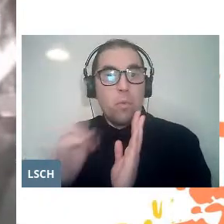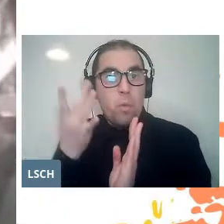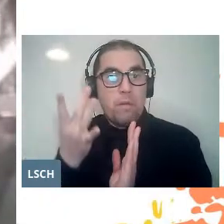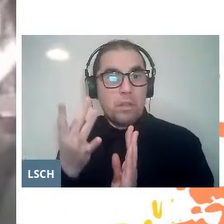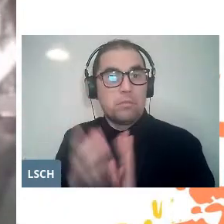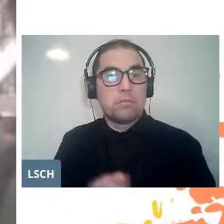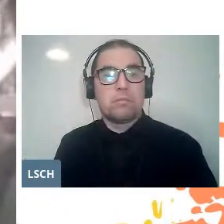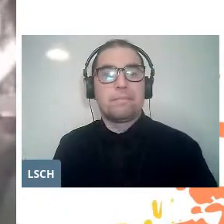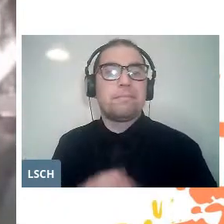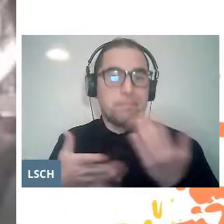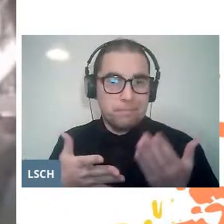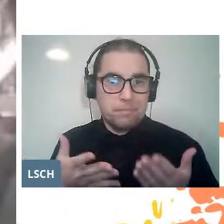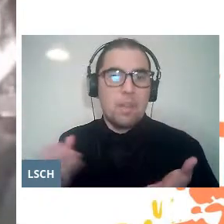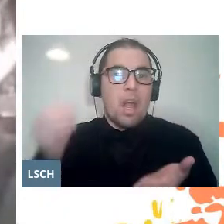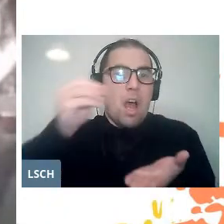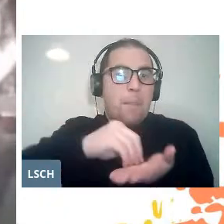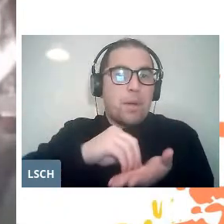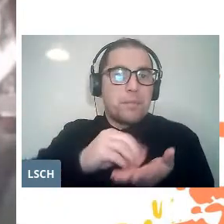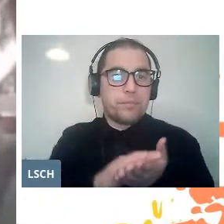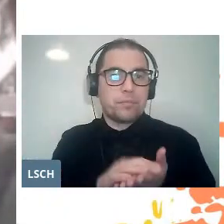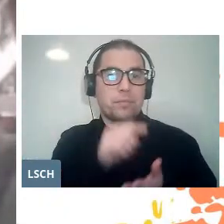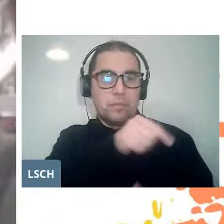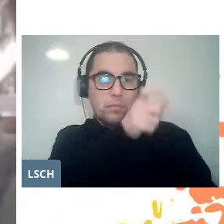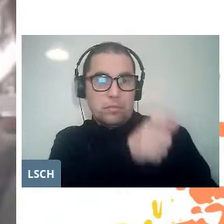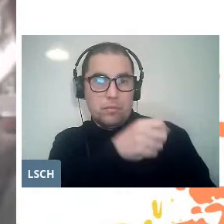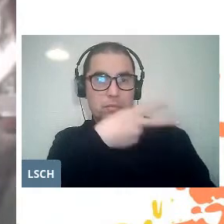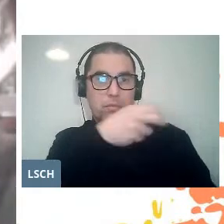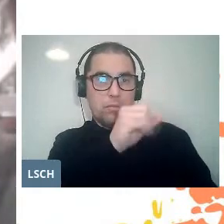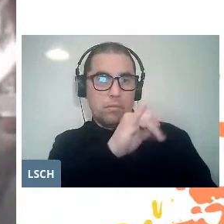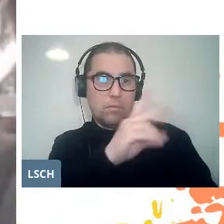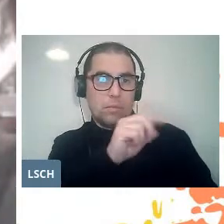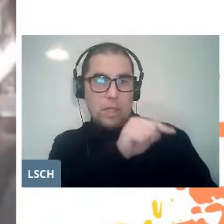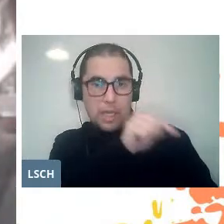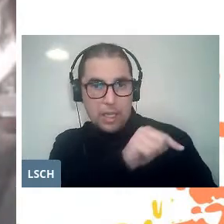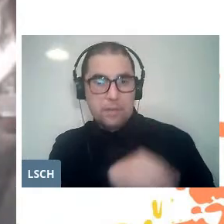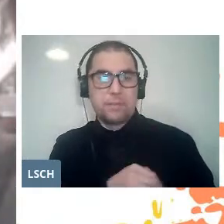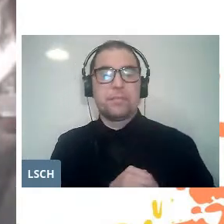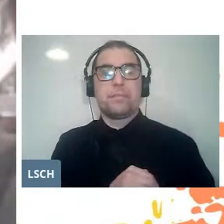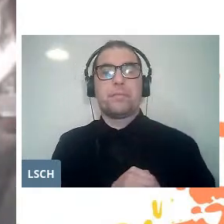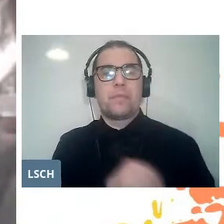This contribution that Haydn made was so tremendous, so great,